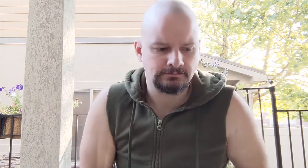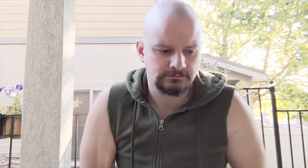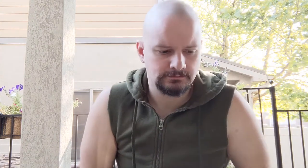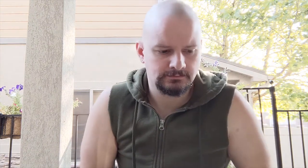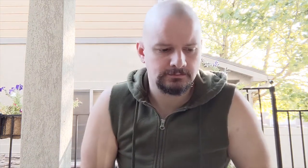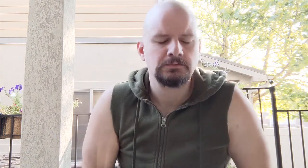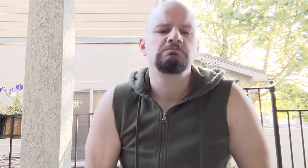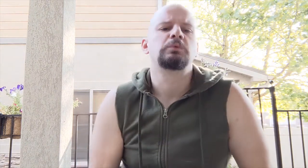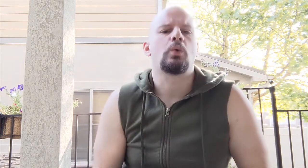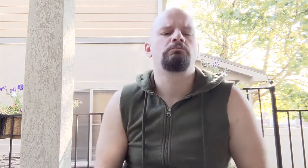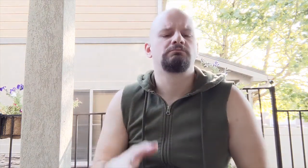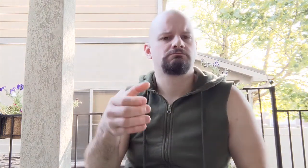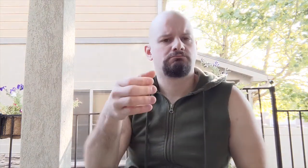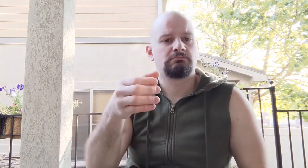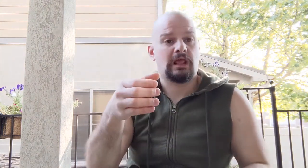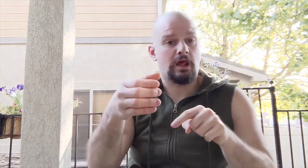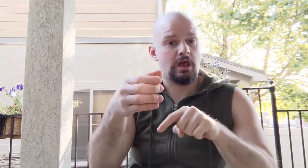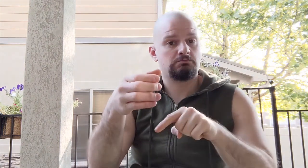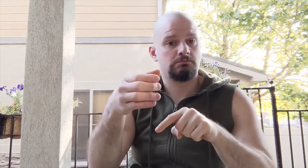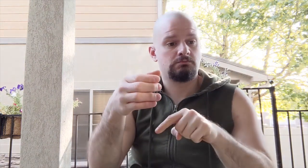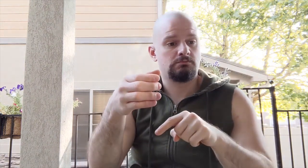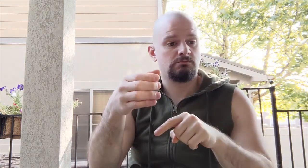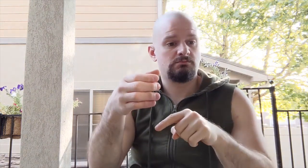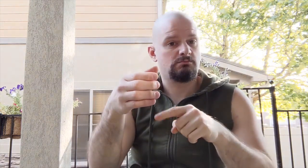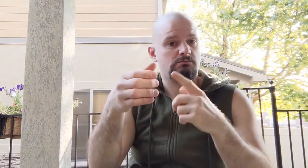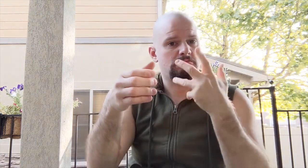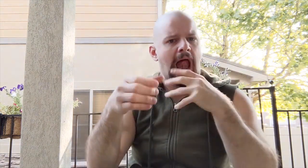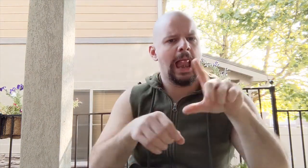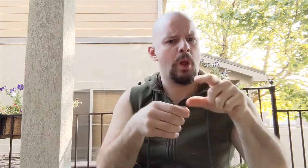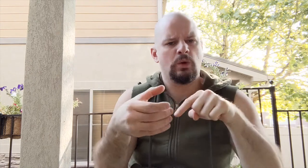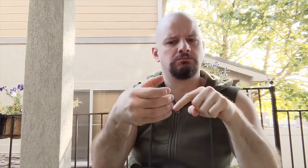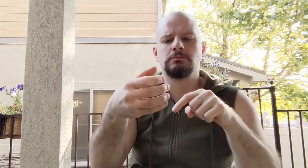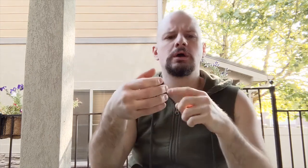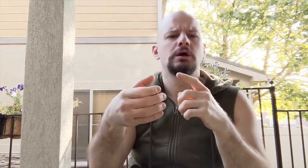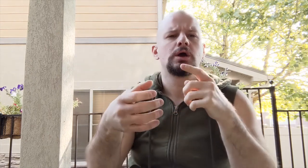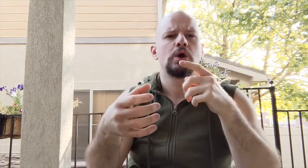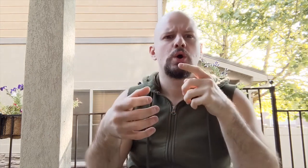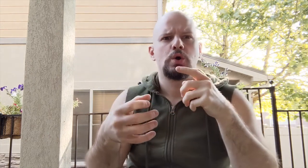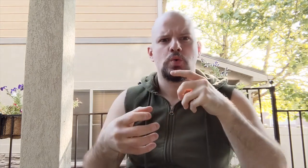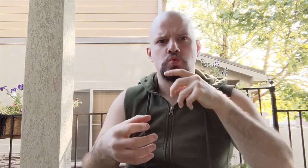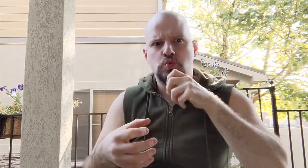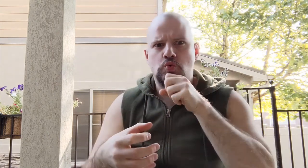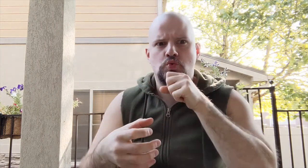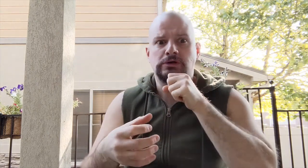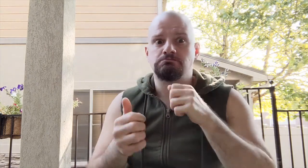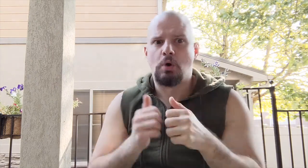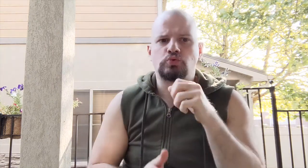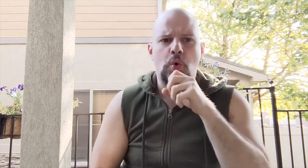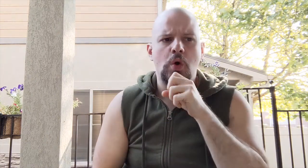The liquid is orange, it's mostly orange.